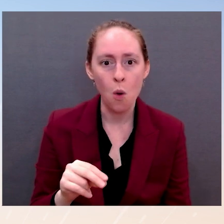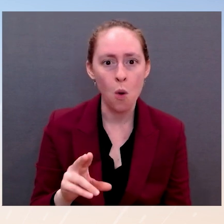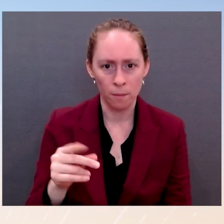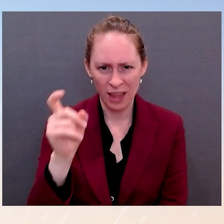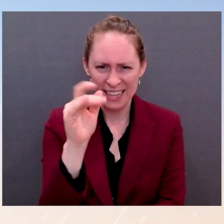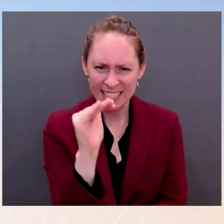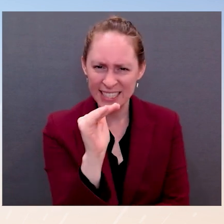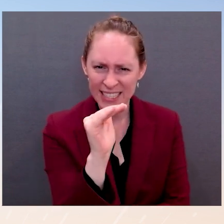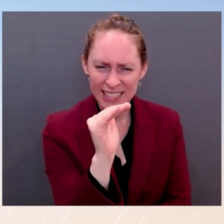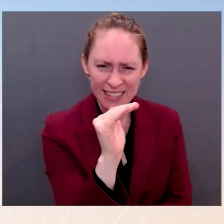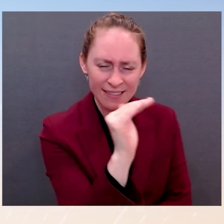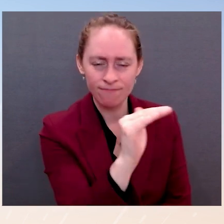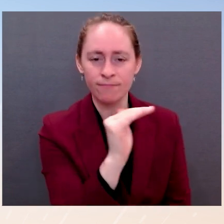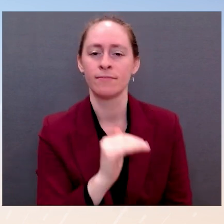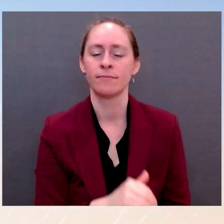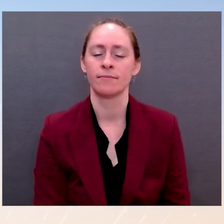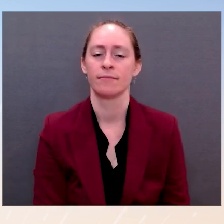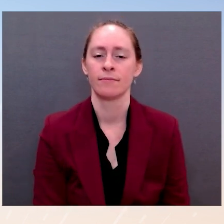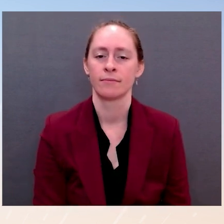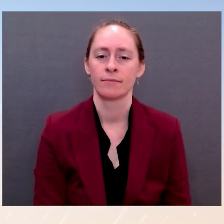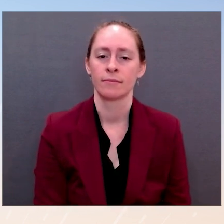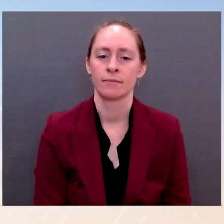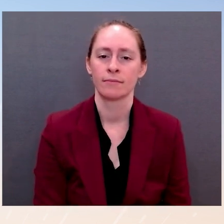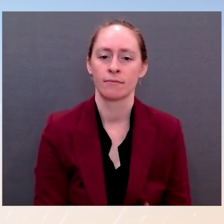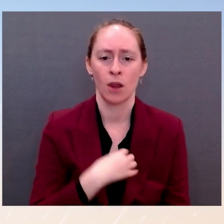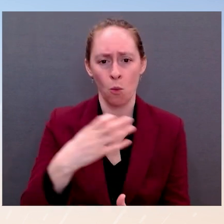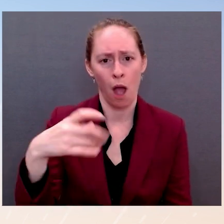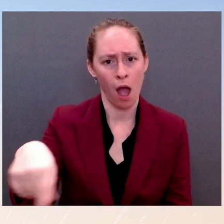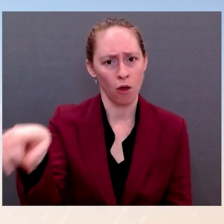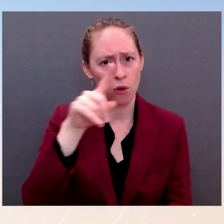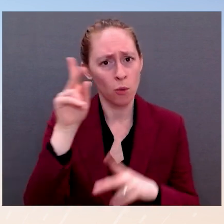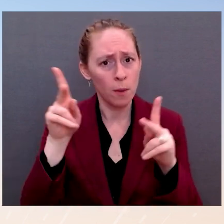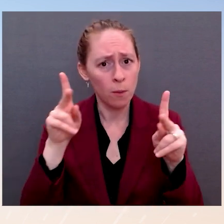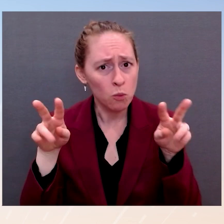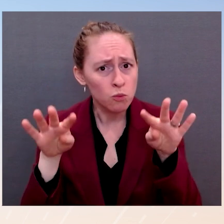So I think in these, these are some of the things I would like to leave the audience with.